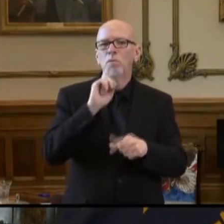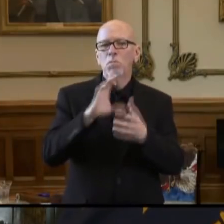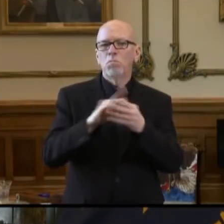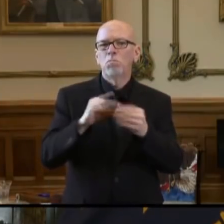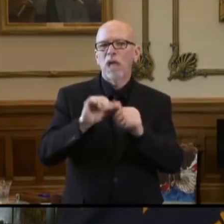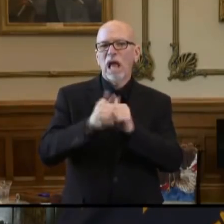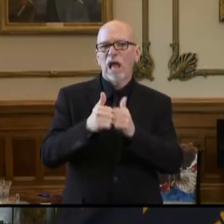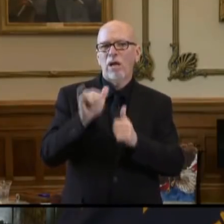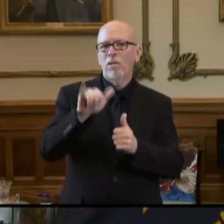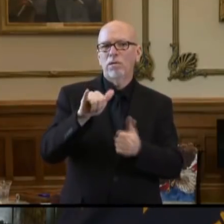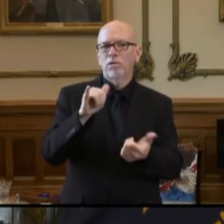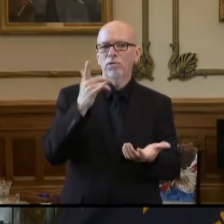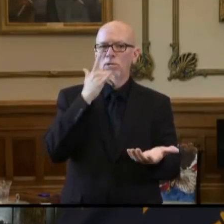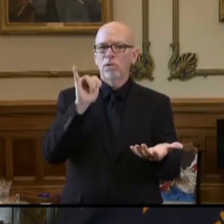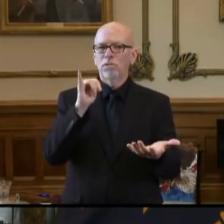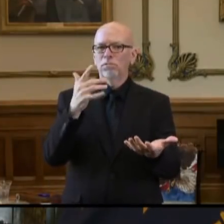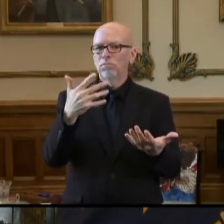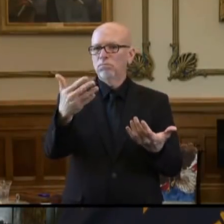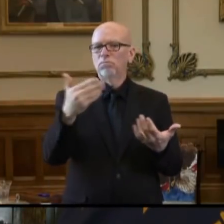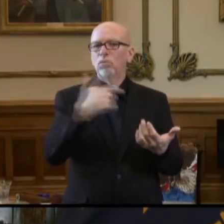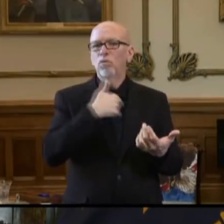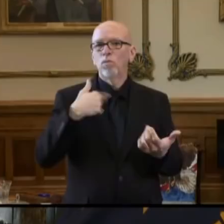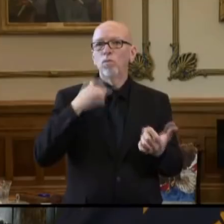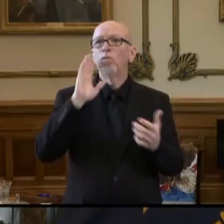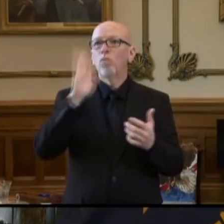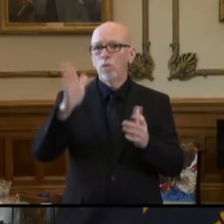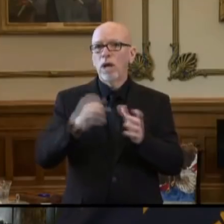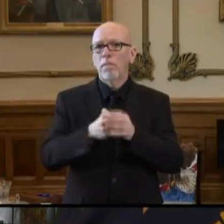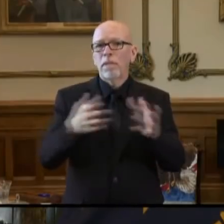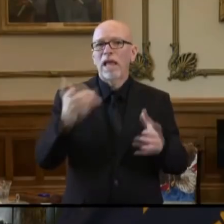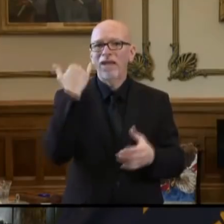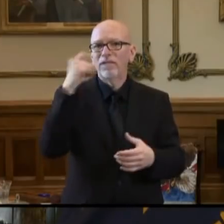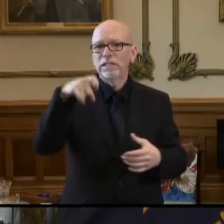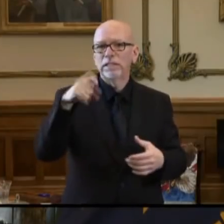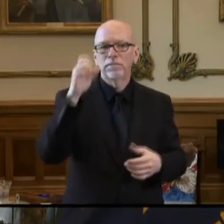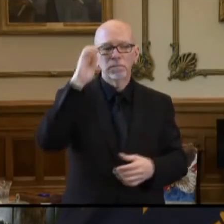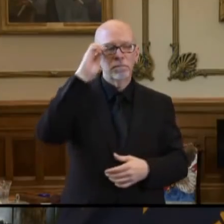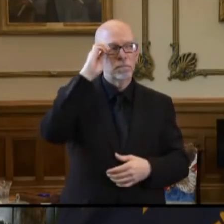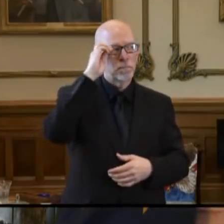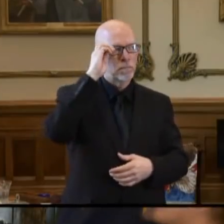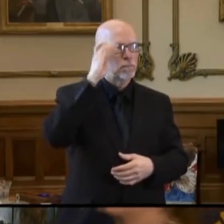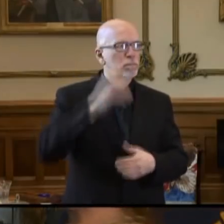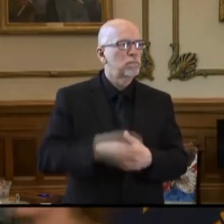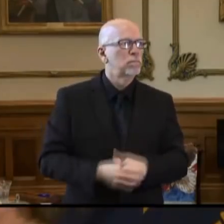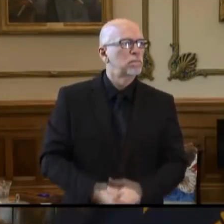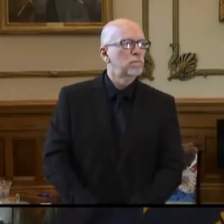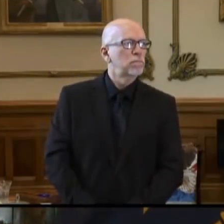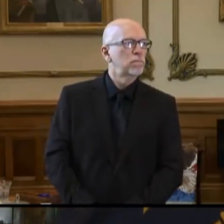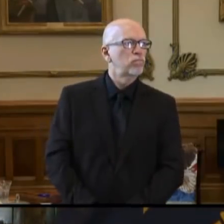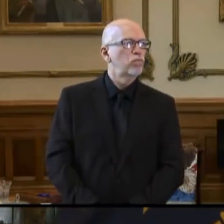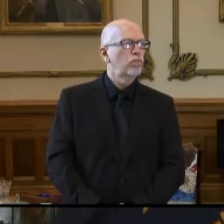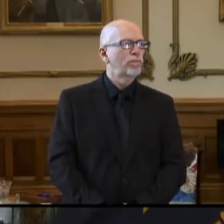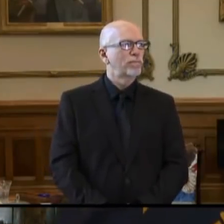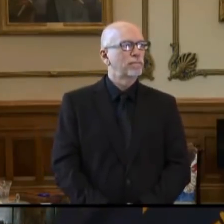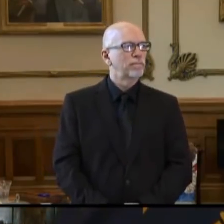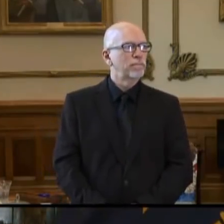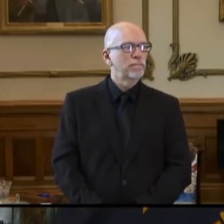I'LL TURN IT OVER TO DR. SULLIVAN. DR. JENNIFER SULLIVAN TO TALK ABOUT HOW THAT HOW WE